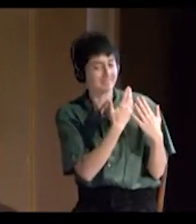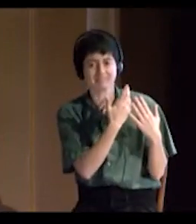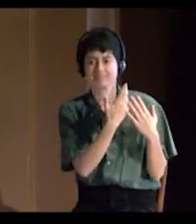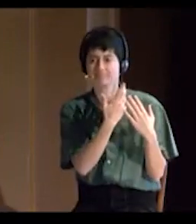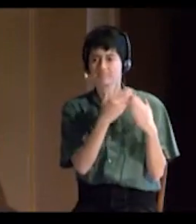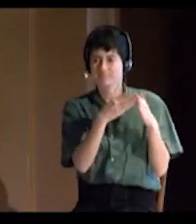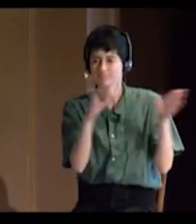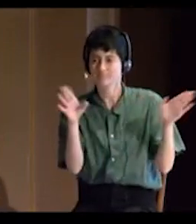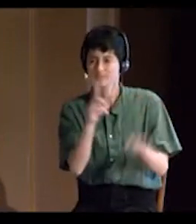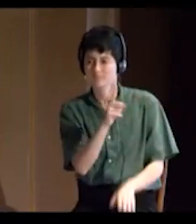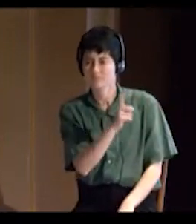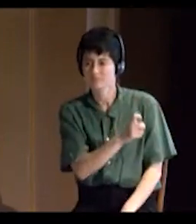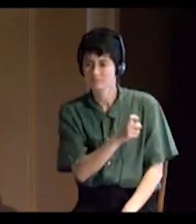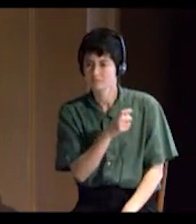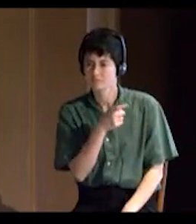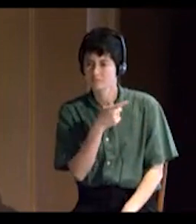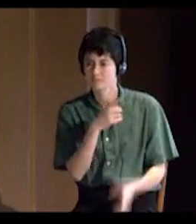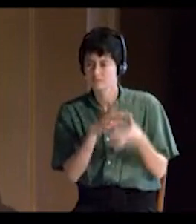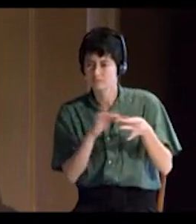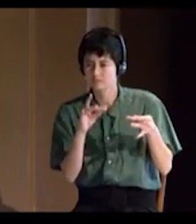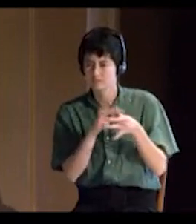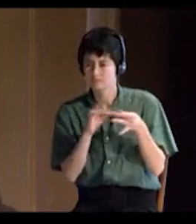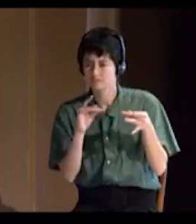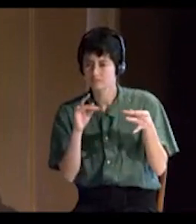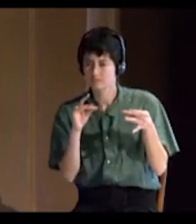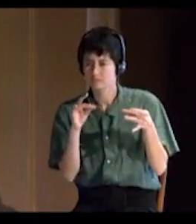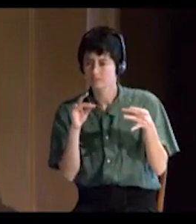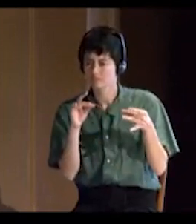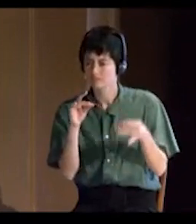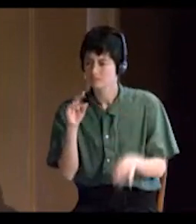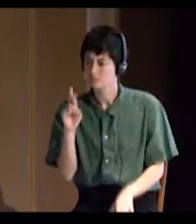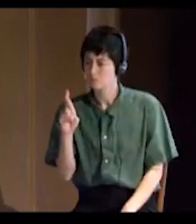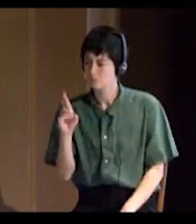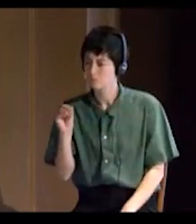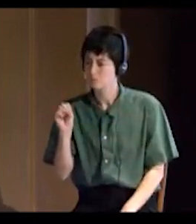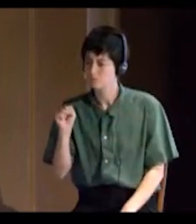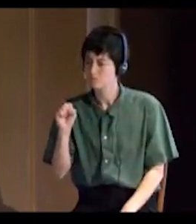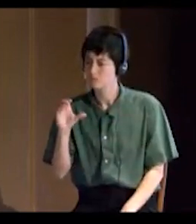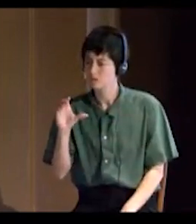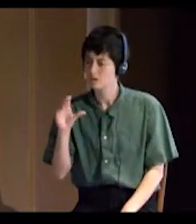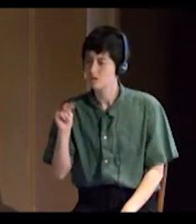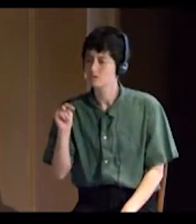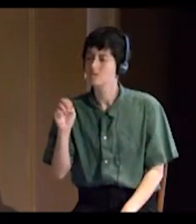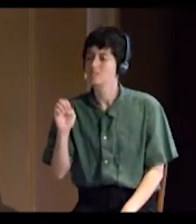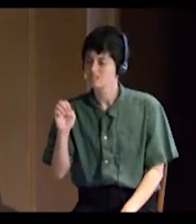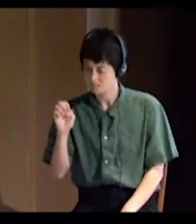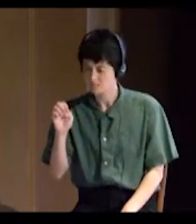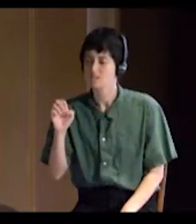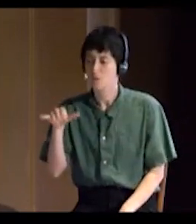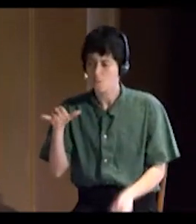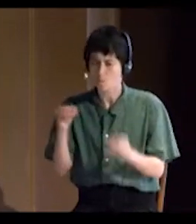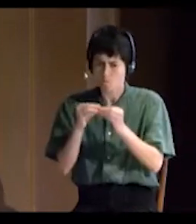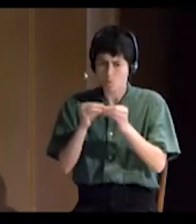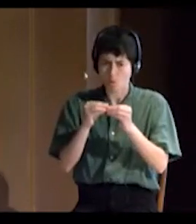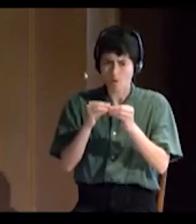were more adaptive for tropical environments. And why is that? I think just as you might expect,